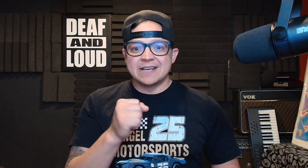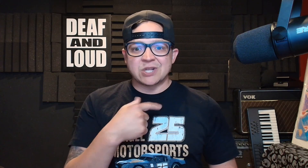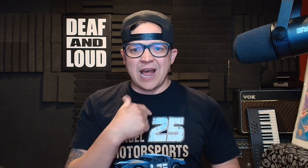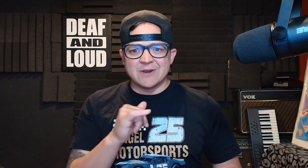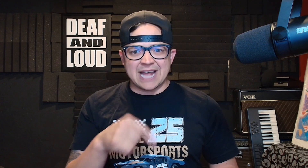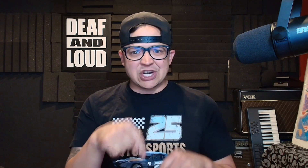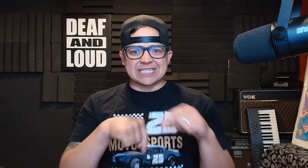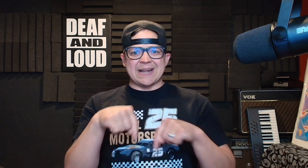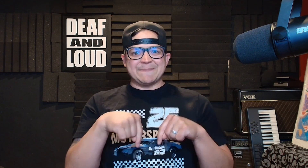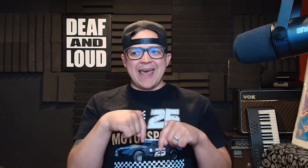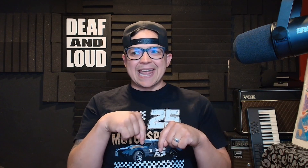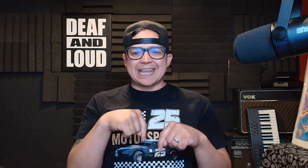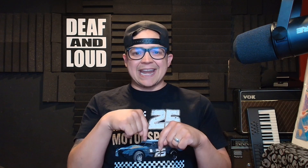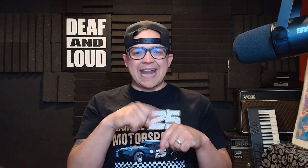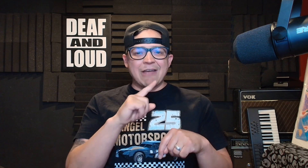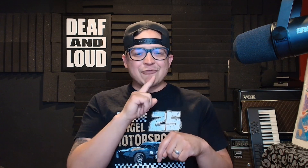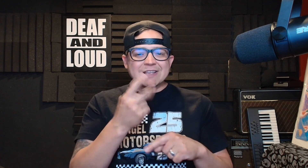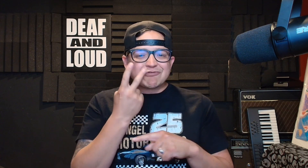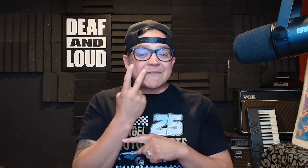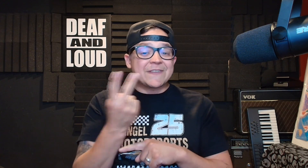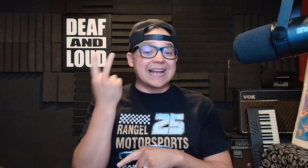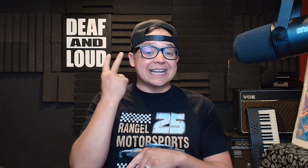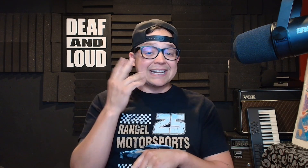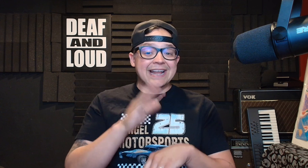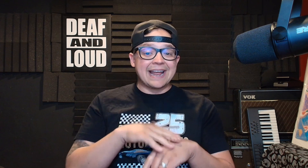So I took a step back, and I really reflected